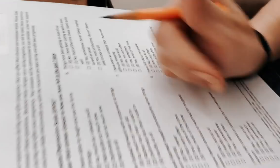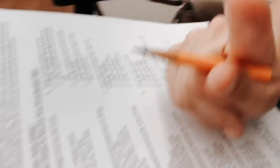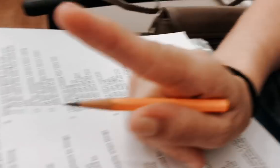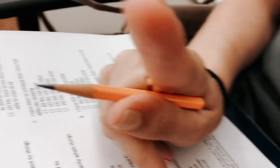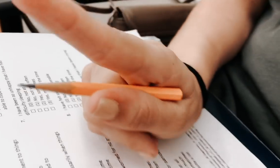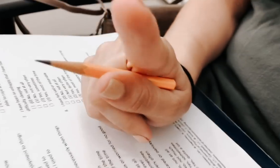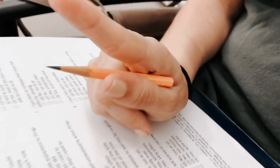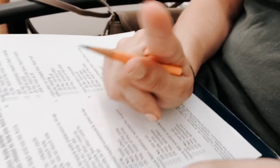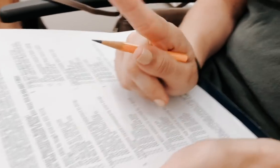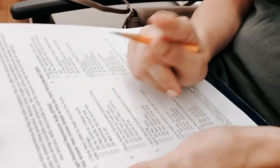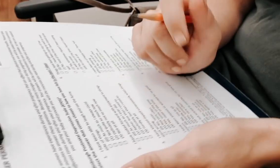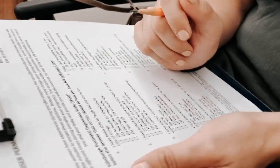No, no, no.